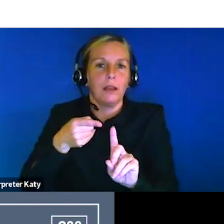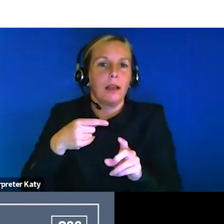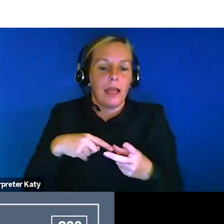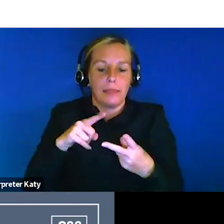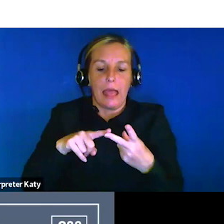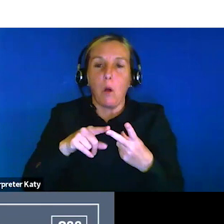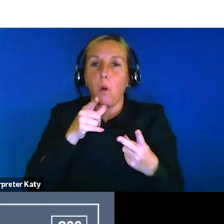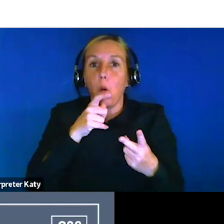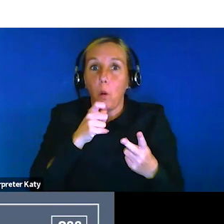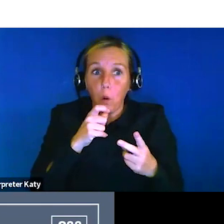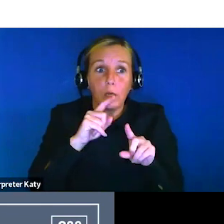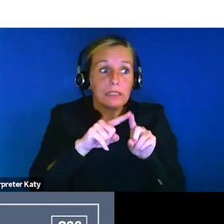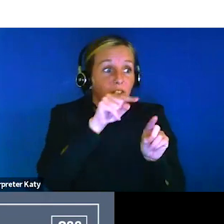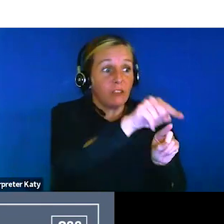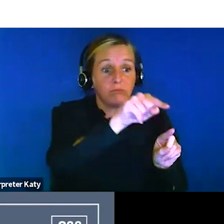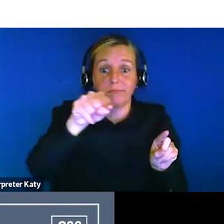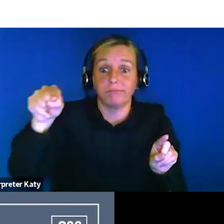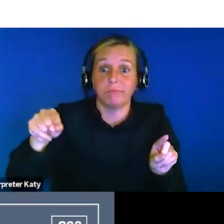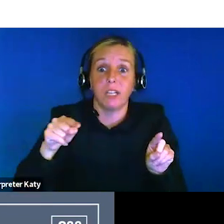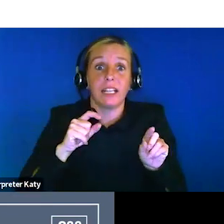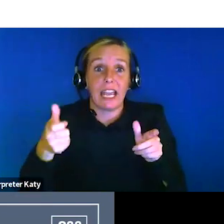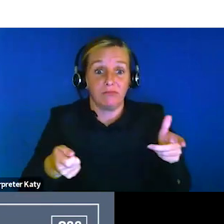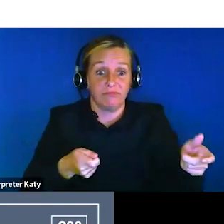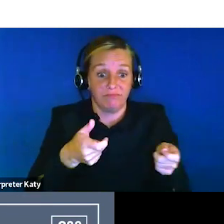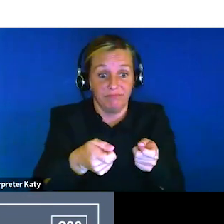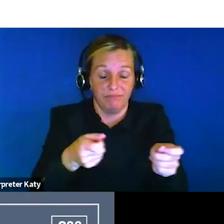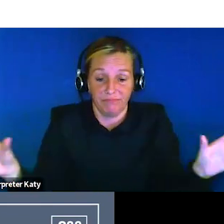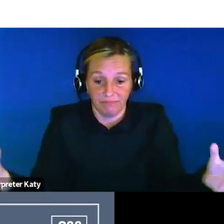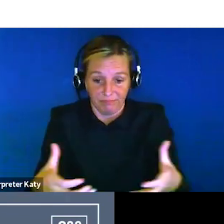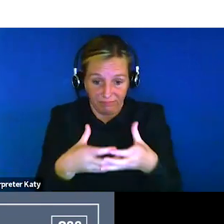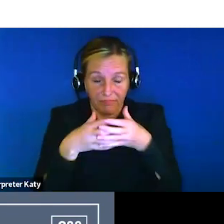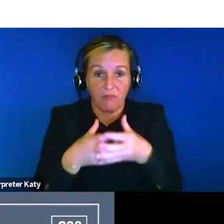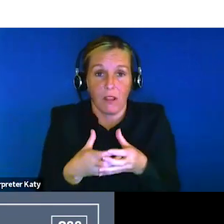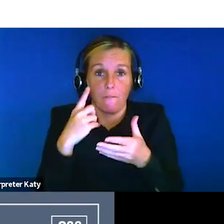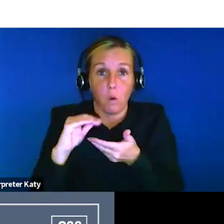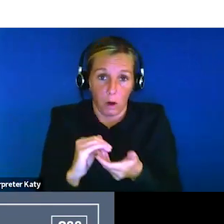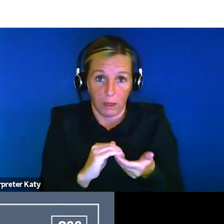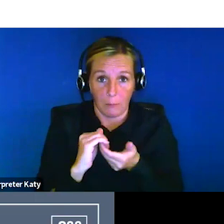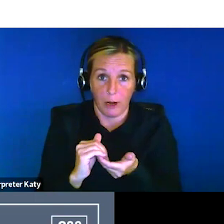that need to collaborate accountable. And so whatever that may look like.